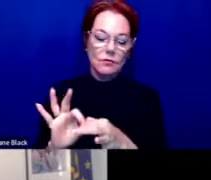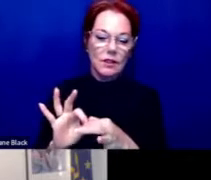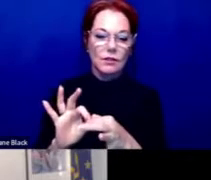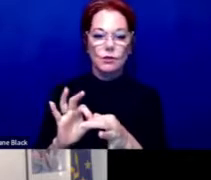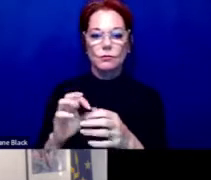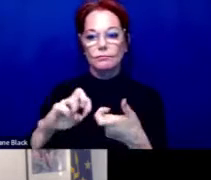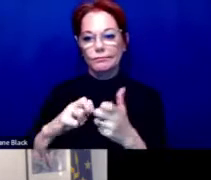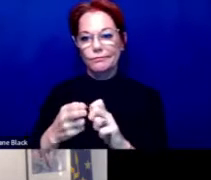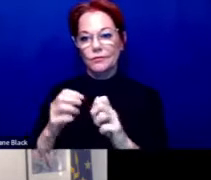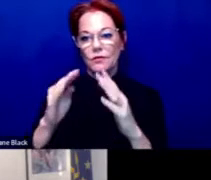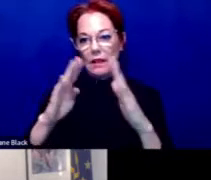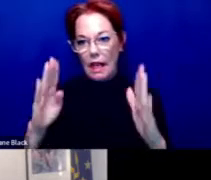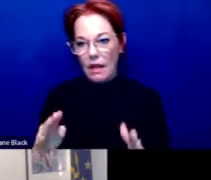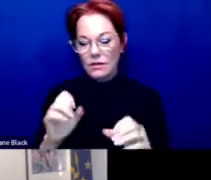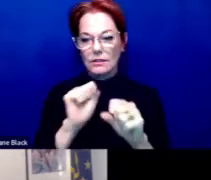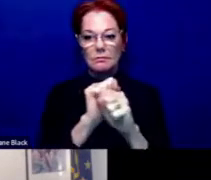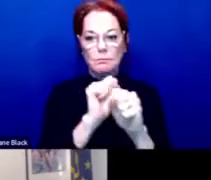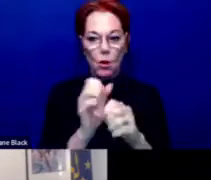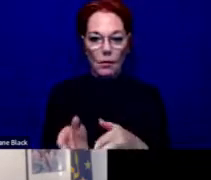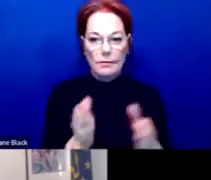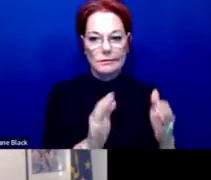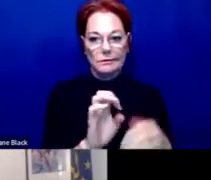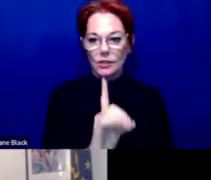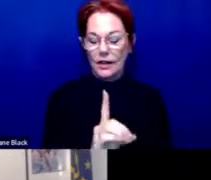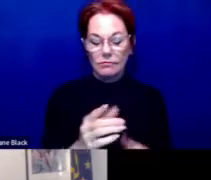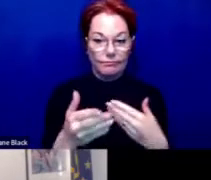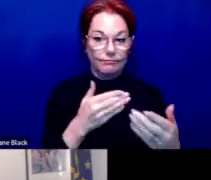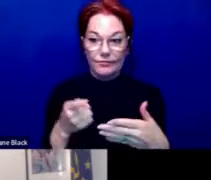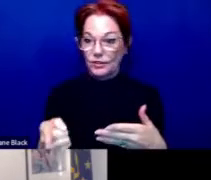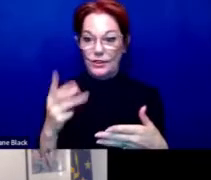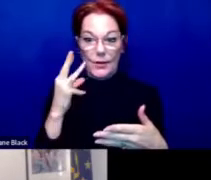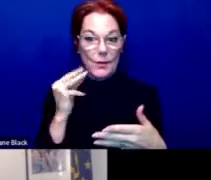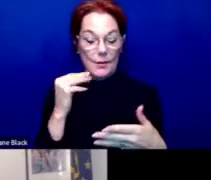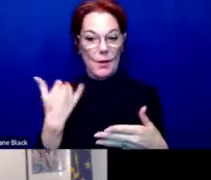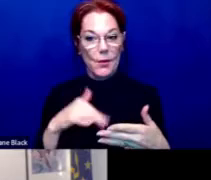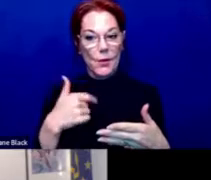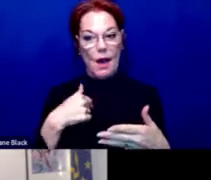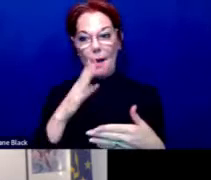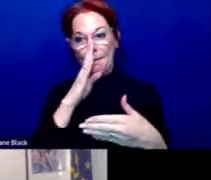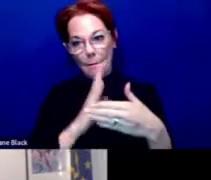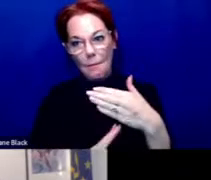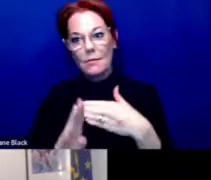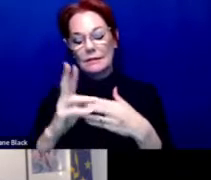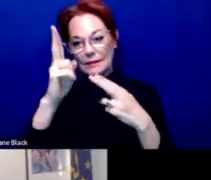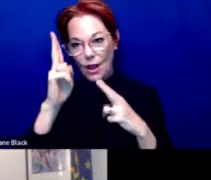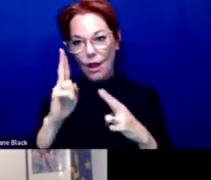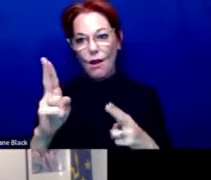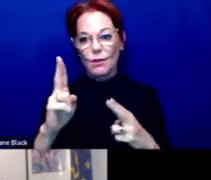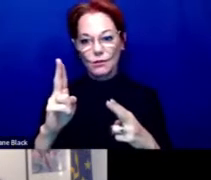employment, education, you name it, she's done it. So I am humbling and honored to announce